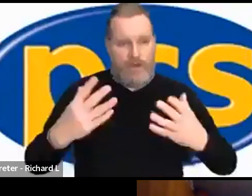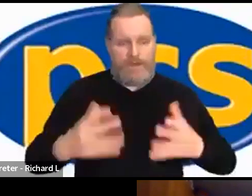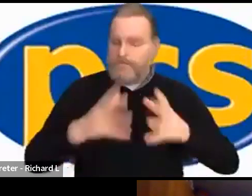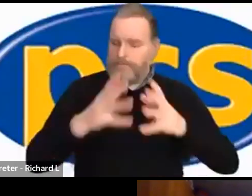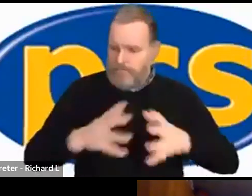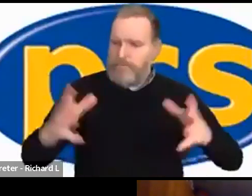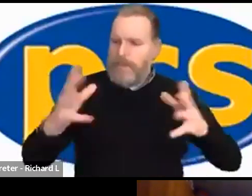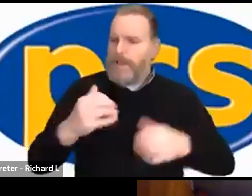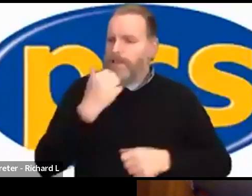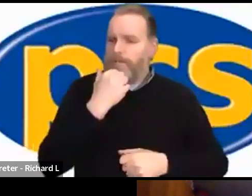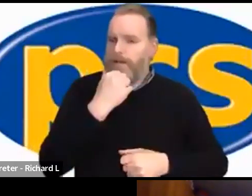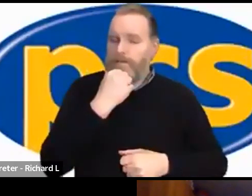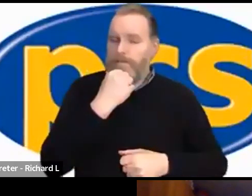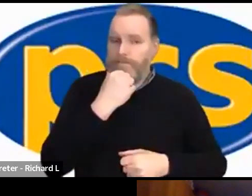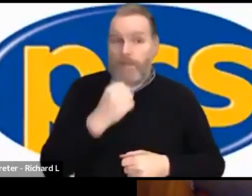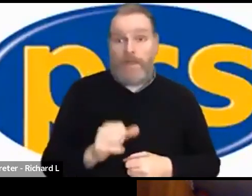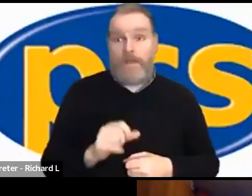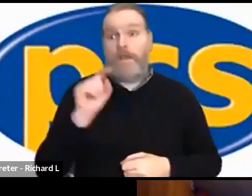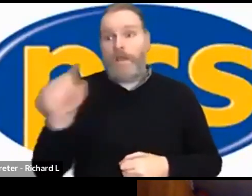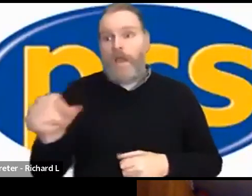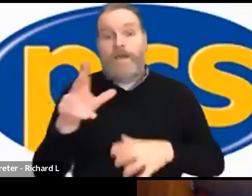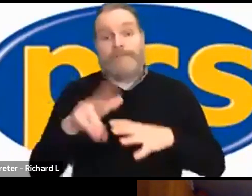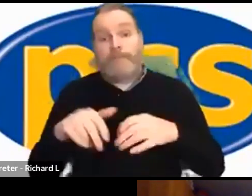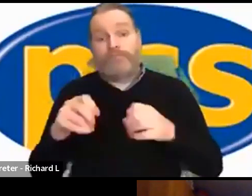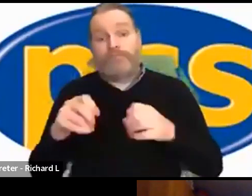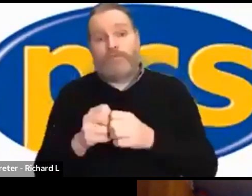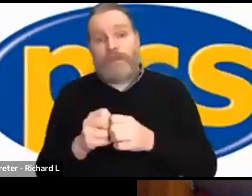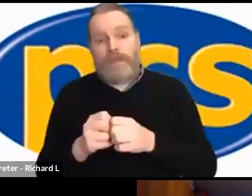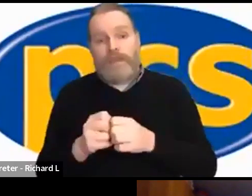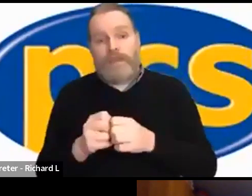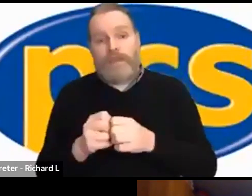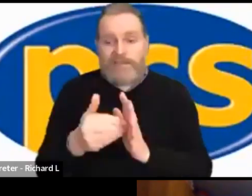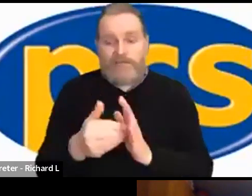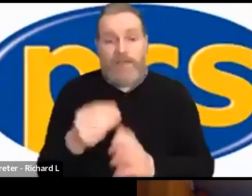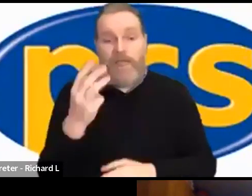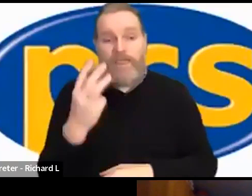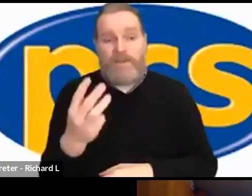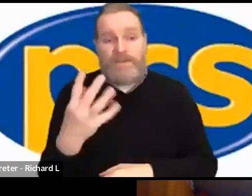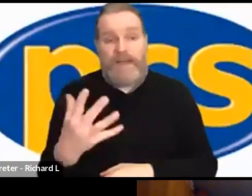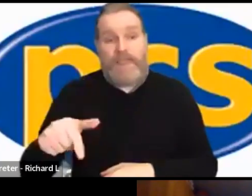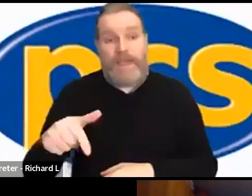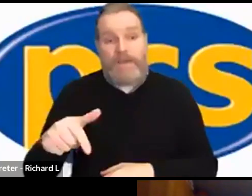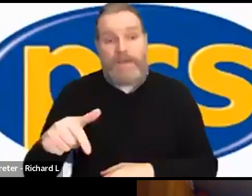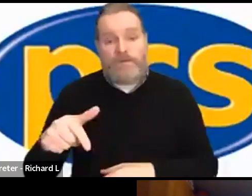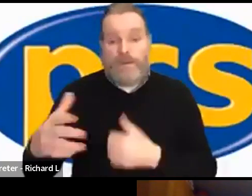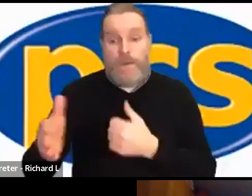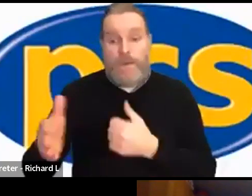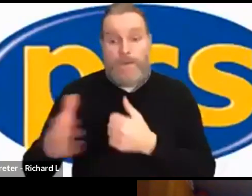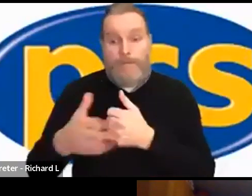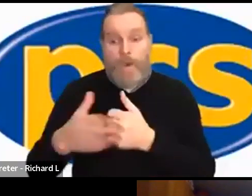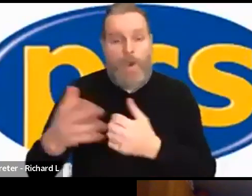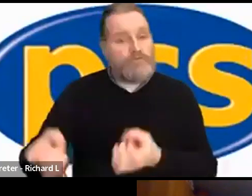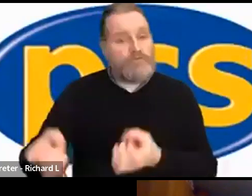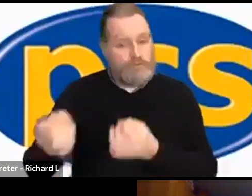related areas, says 2014. A third s 2014, a further, 35,000 members will be joining all of us by the end of February If we win their we win their ballots we will be